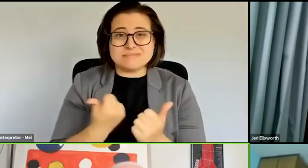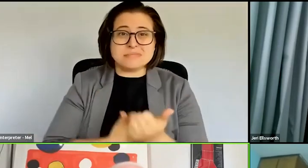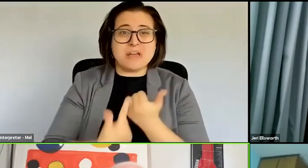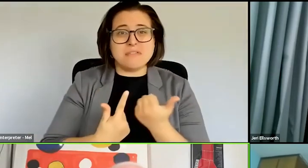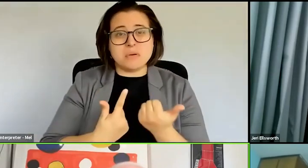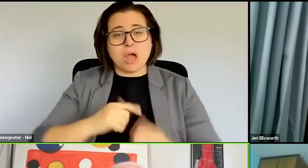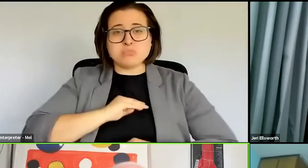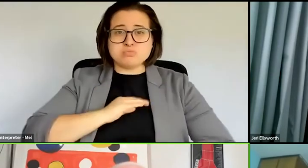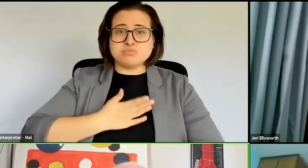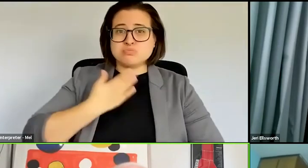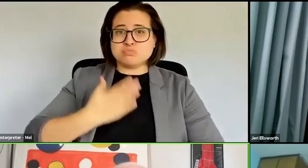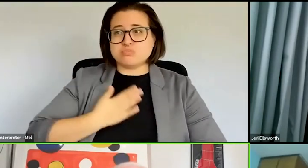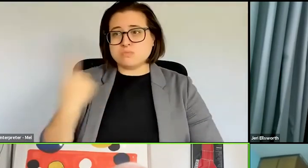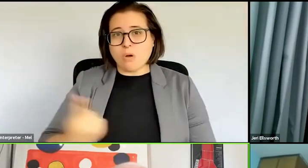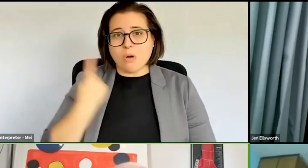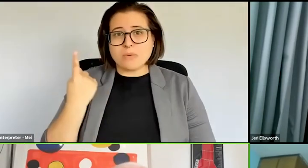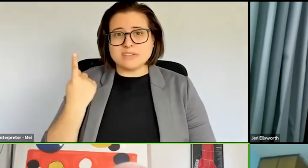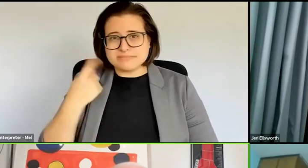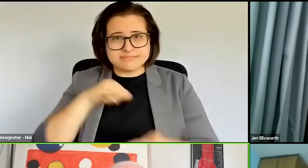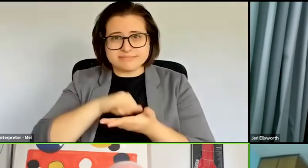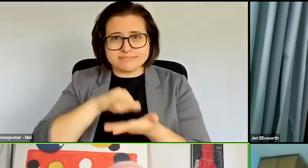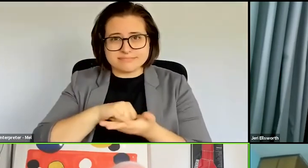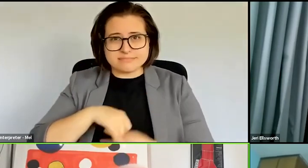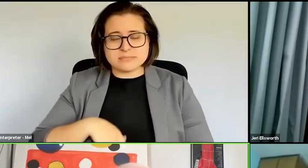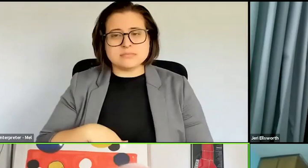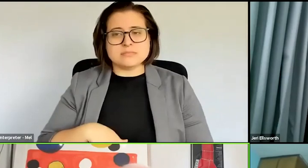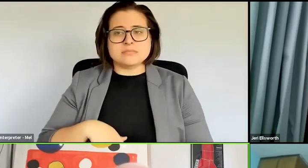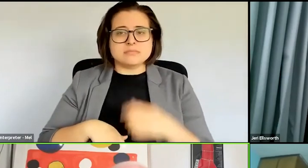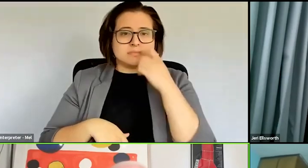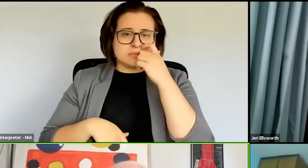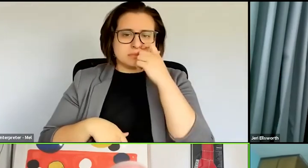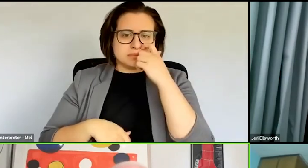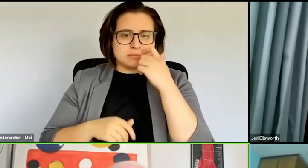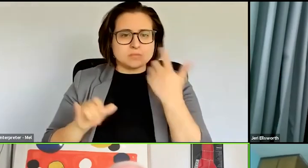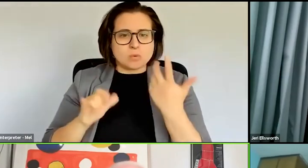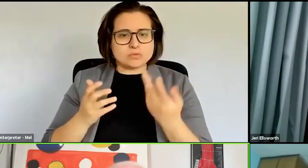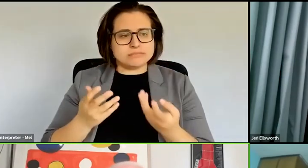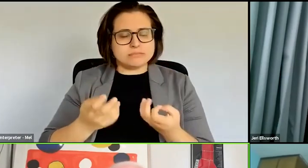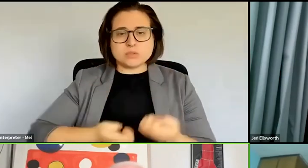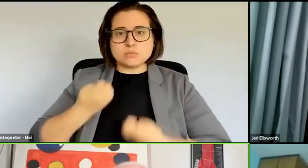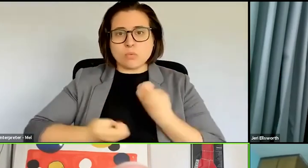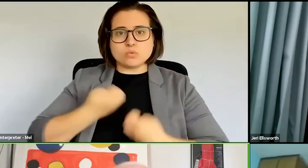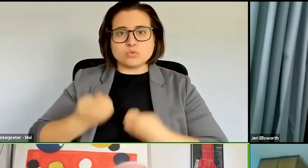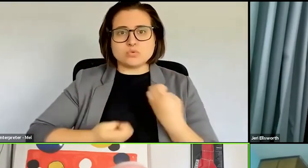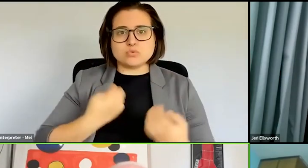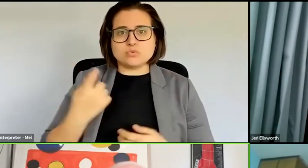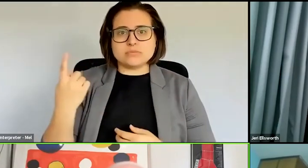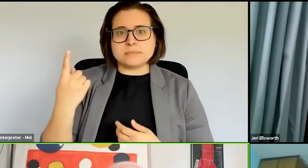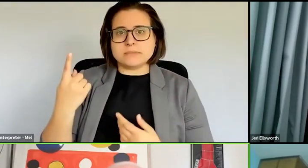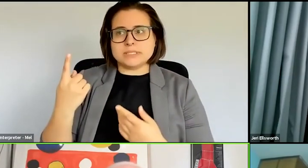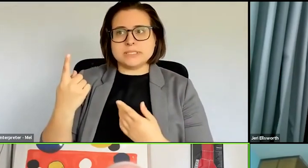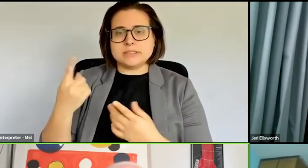and the emotional part of it, and what makes a hit versus not makes a hit, is about did you do